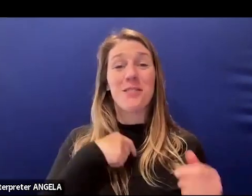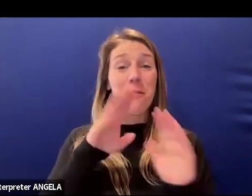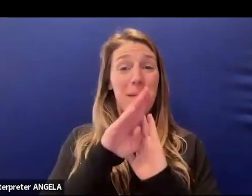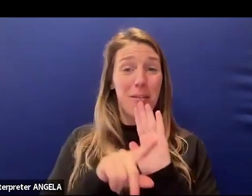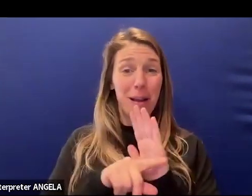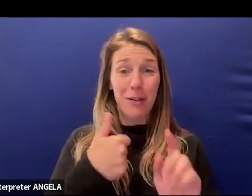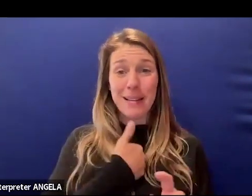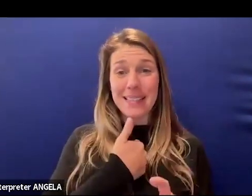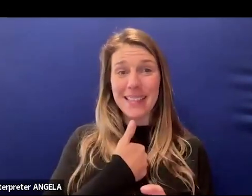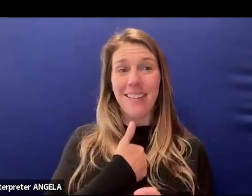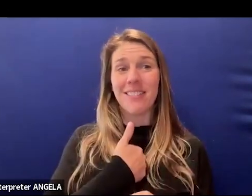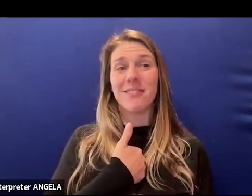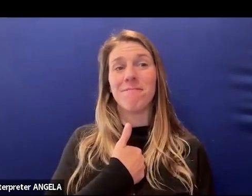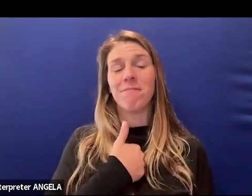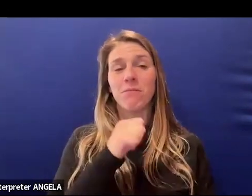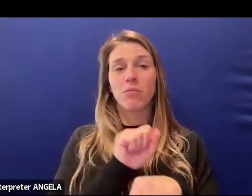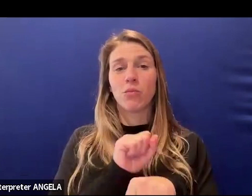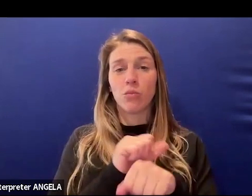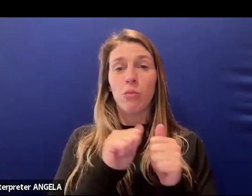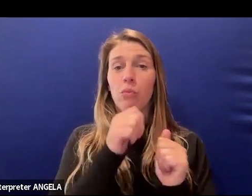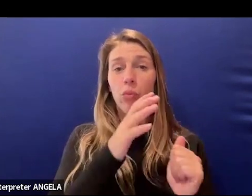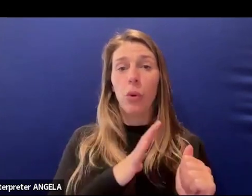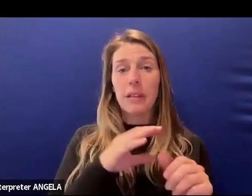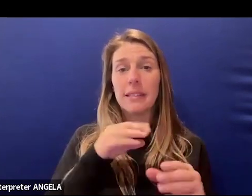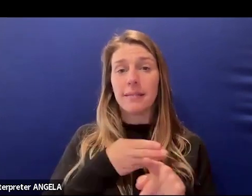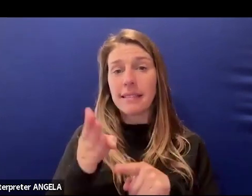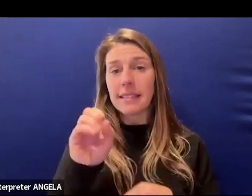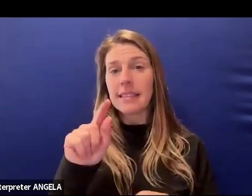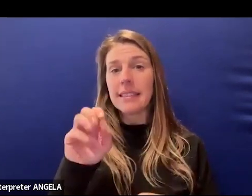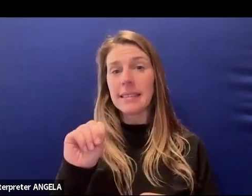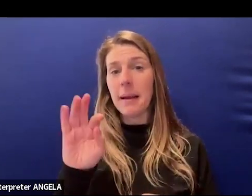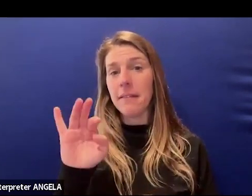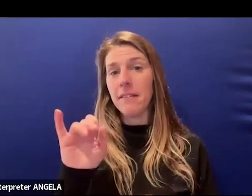My background was in working with women in STEM fields.